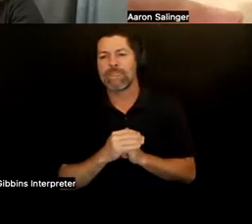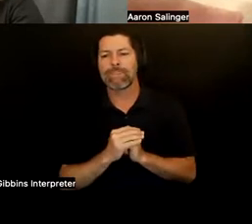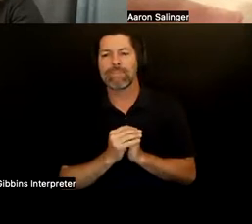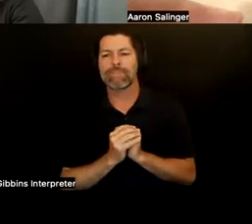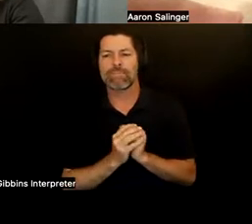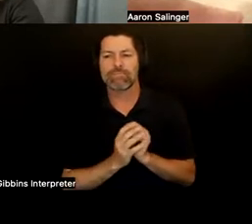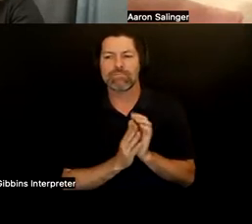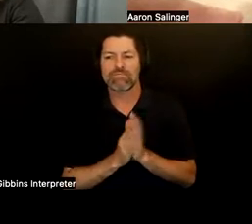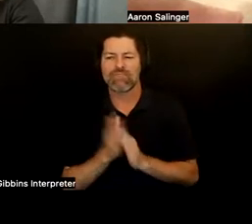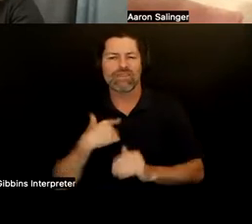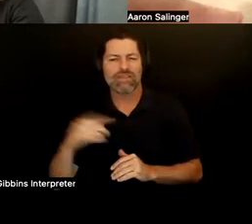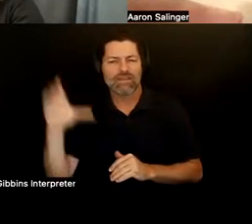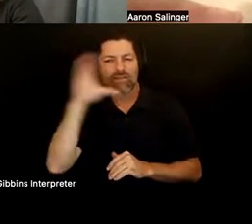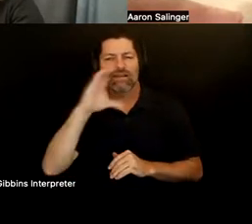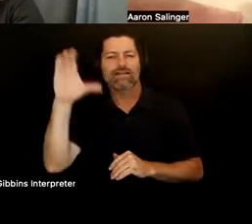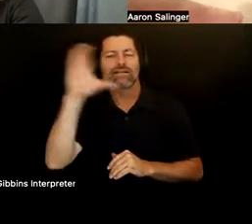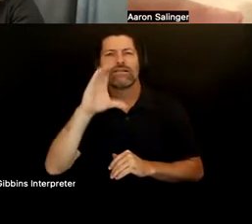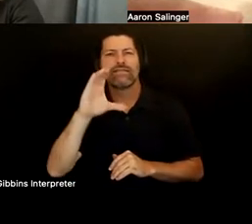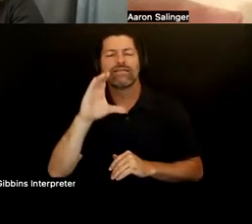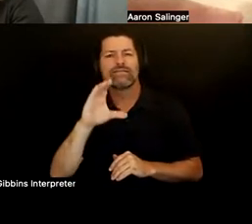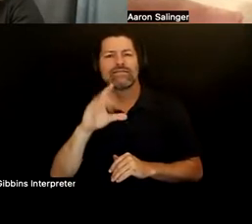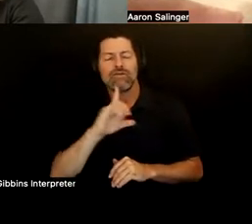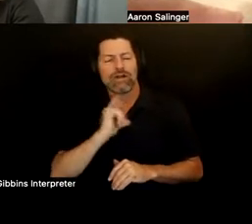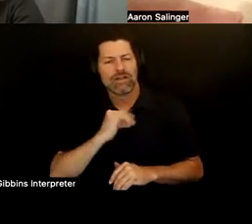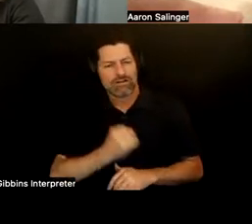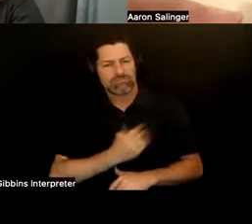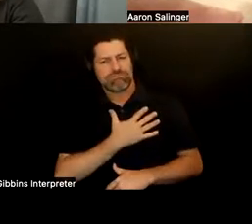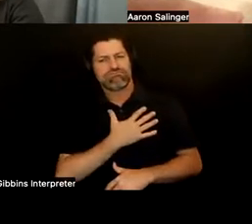19:51:42 I I was so moved by by everything you just said about